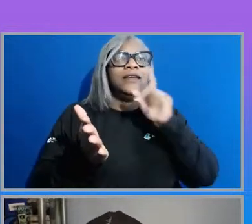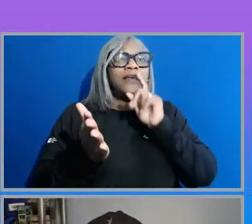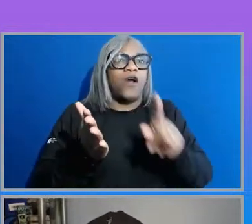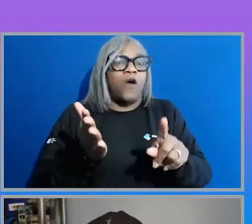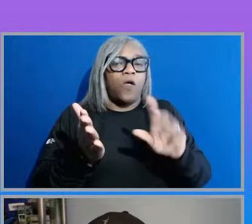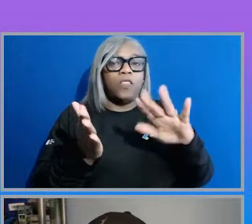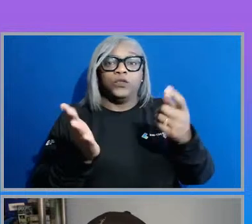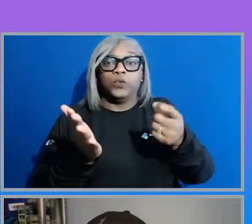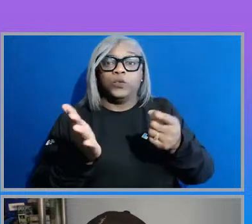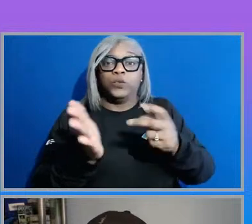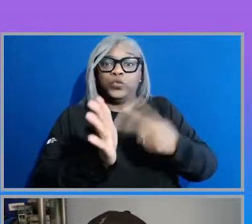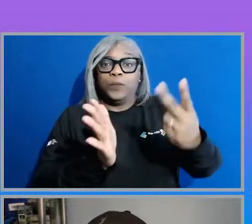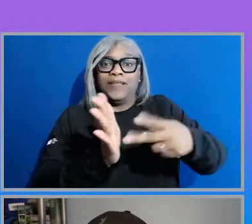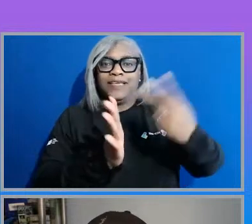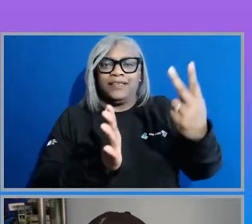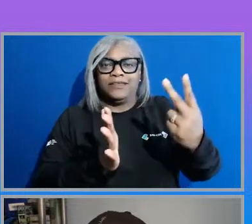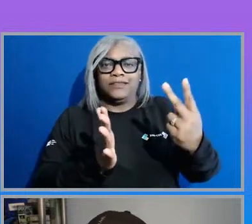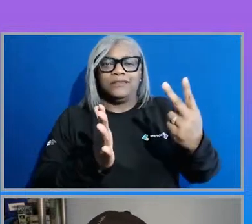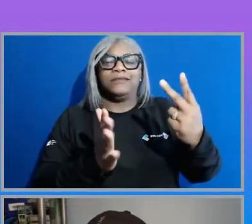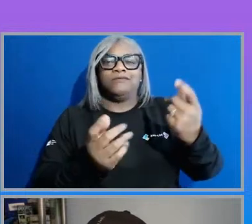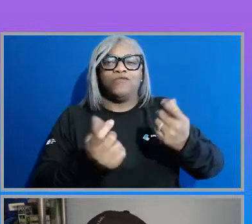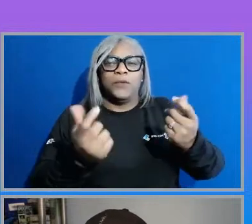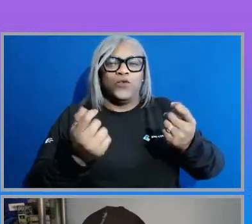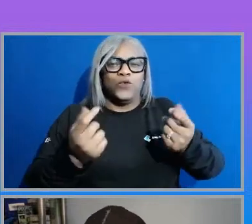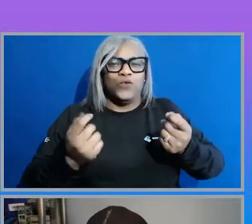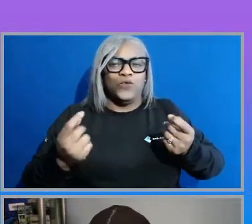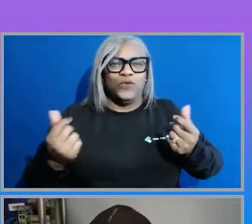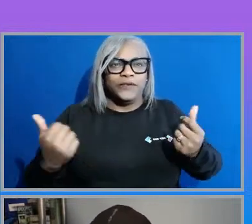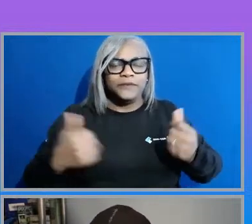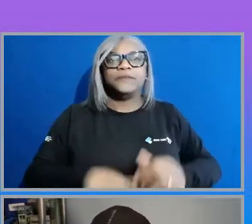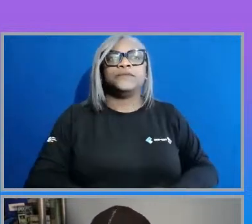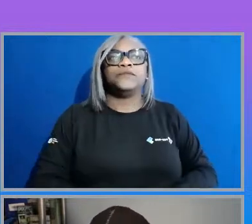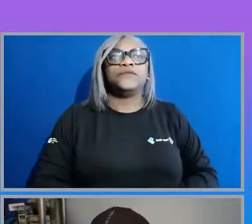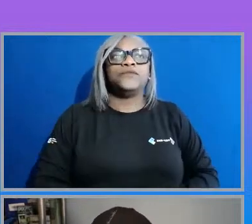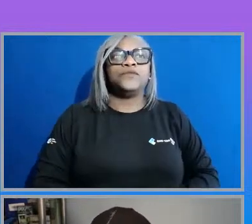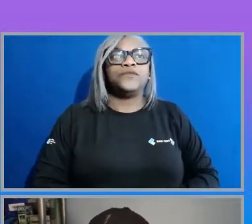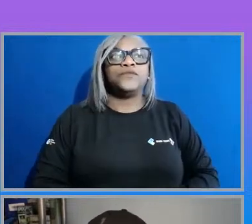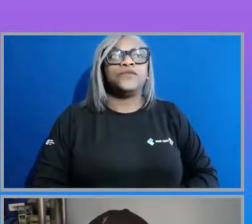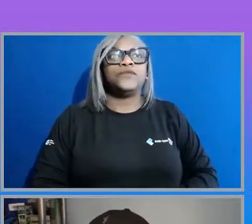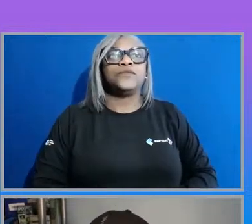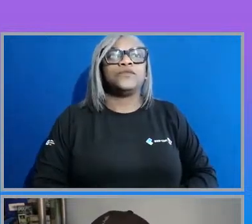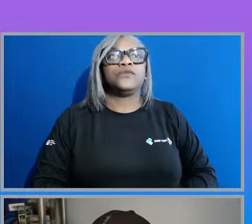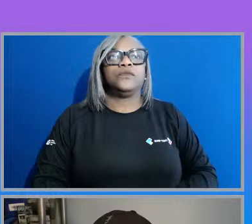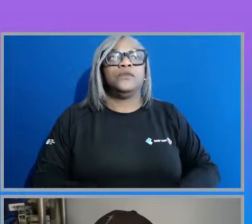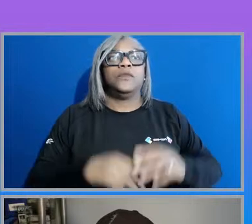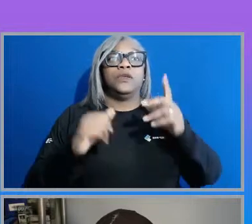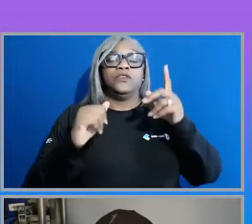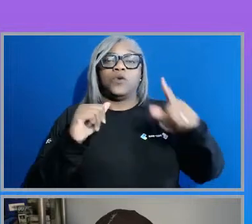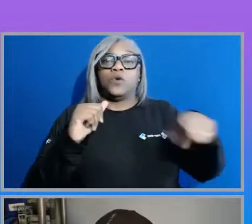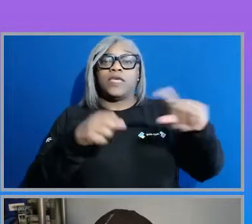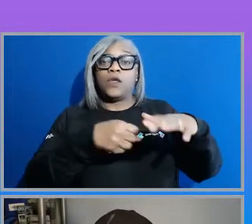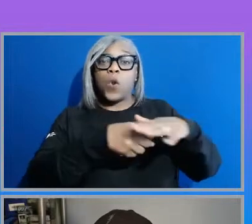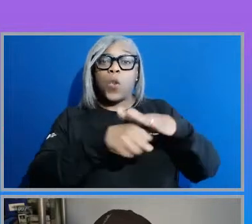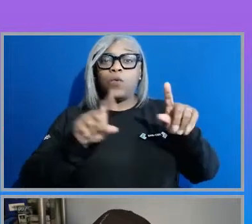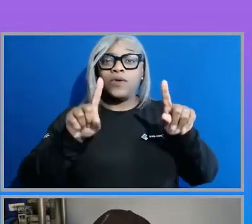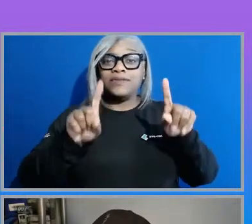get removed. All right. So that's testing locally with the